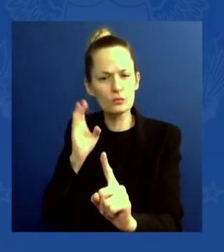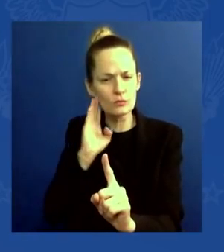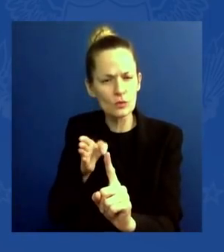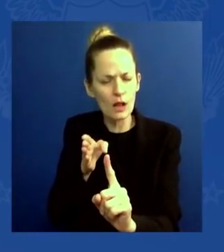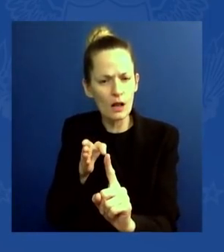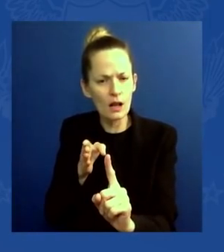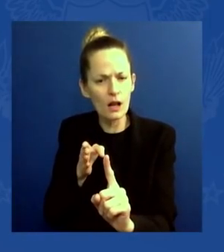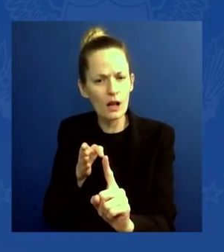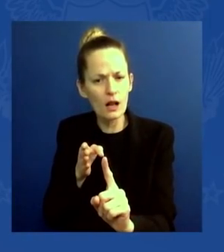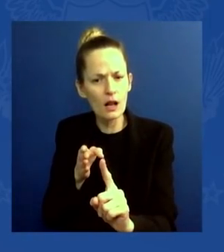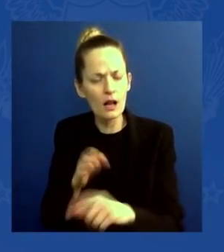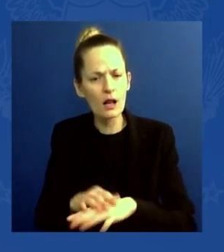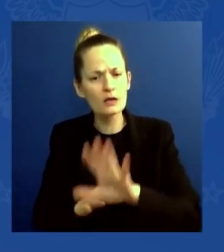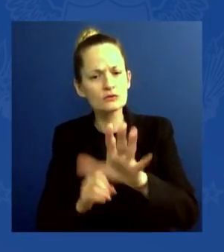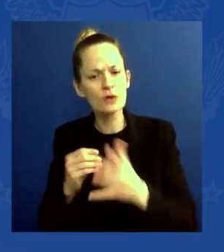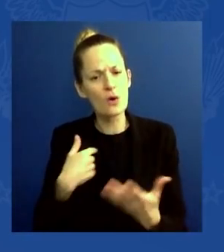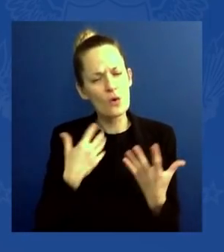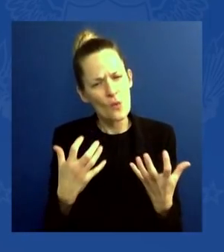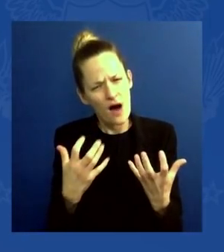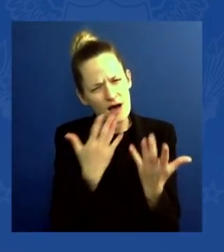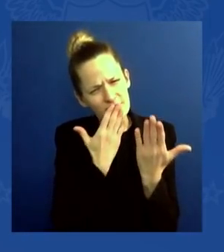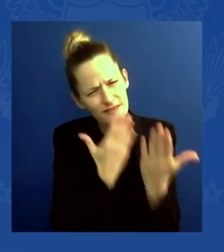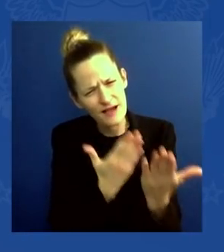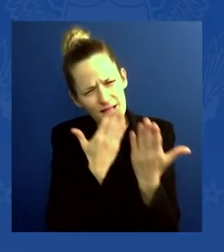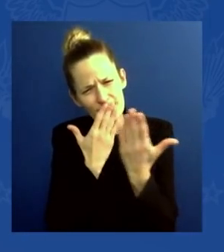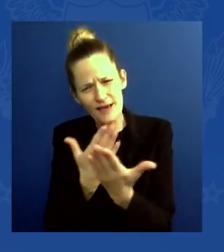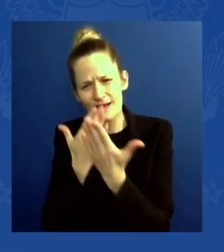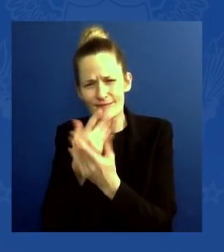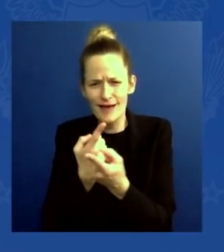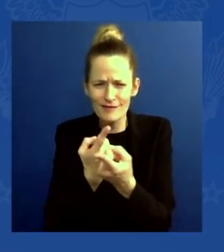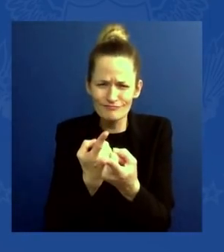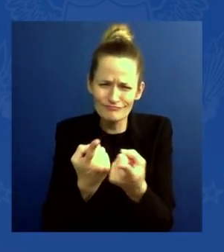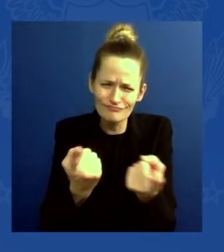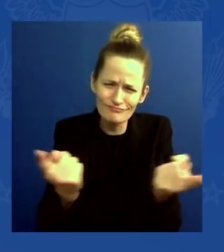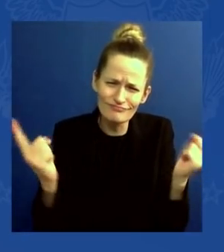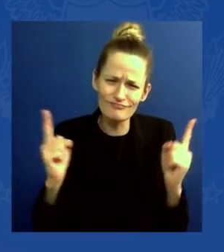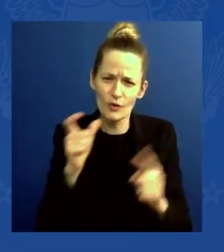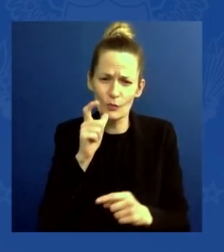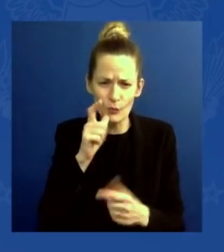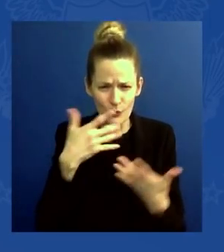But, for now, I want to quickly thank members of the House who worked so hard to get some of this done: